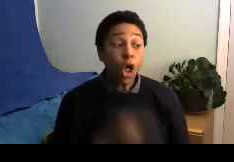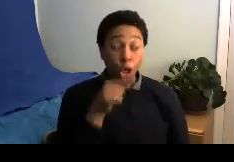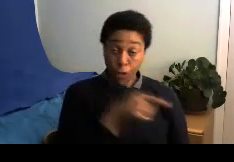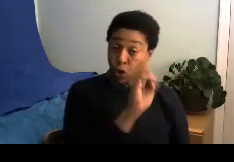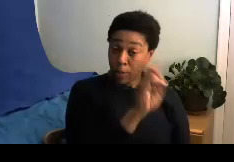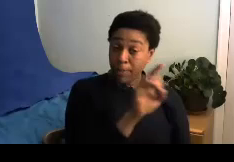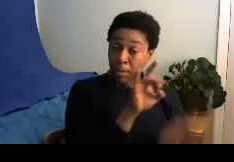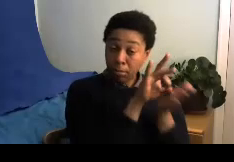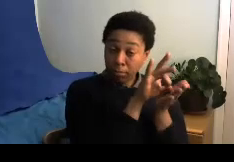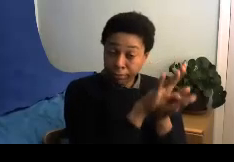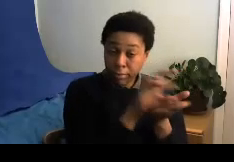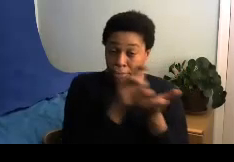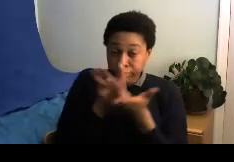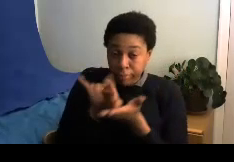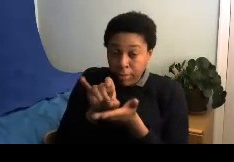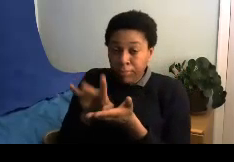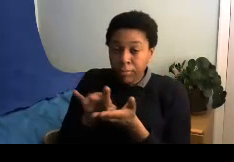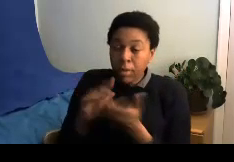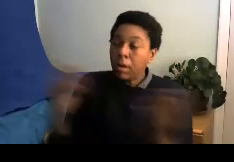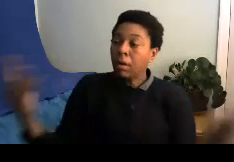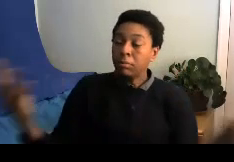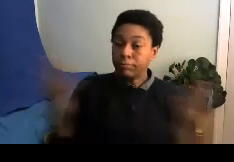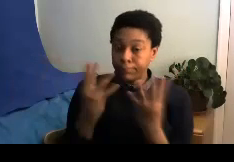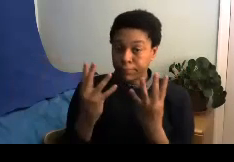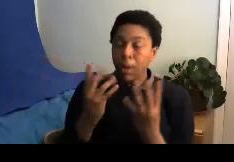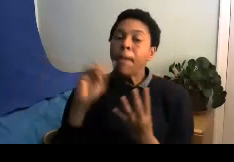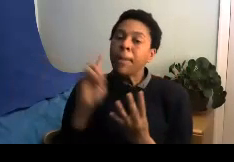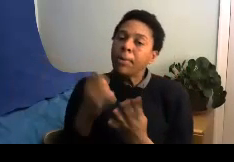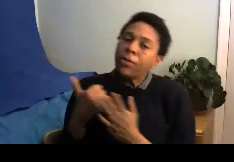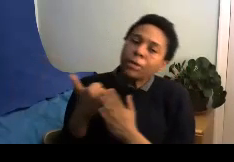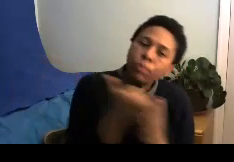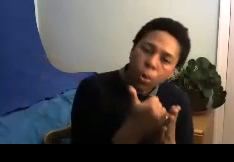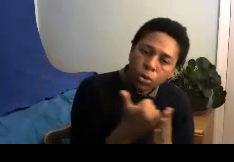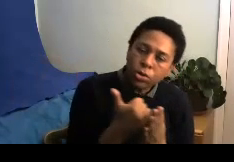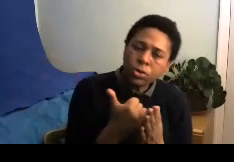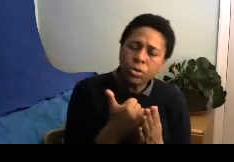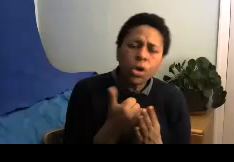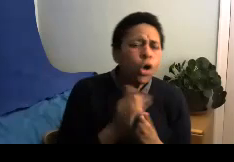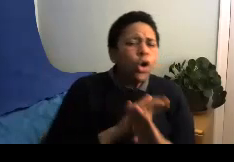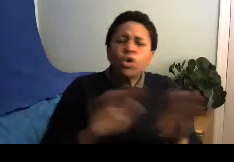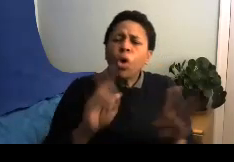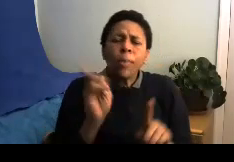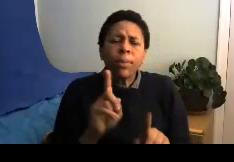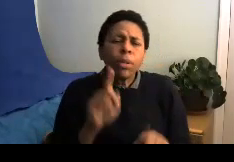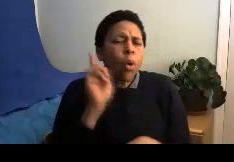surround yourself with people who are not sycophants, obviously, you need people who are going to, you know, be